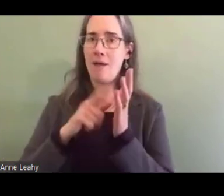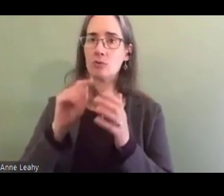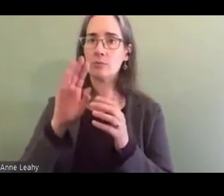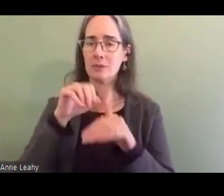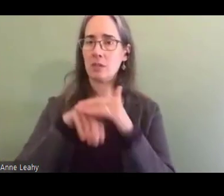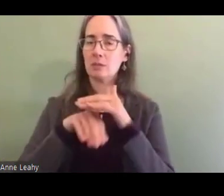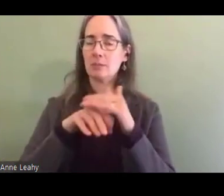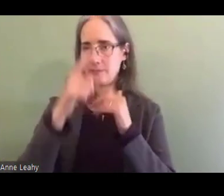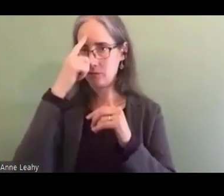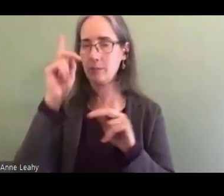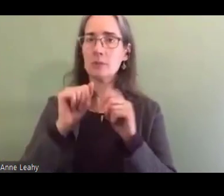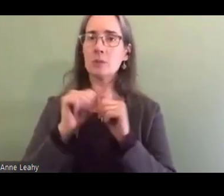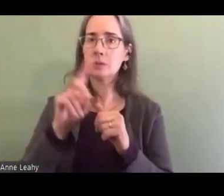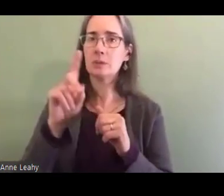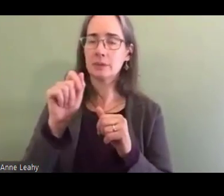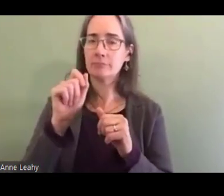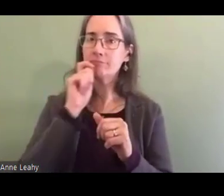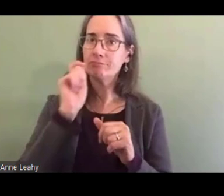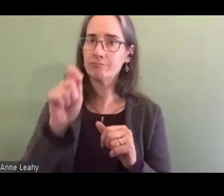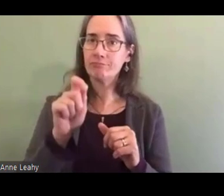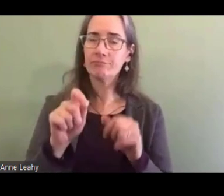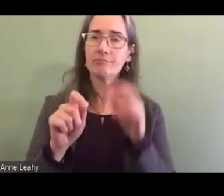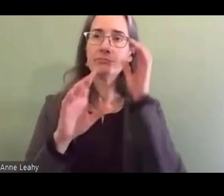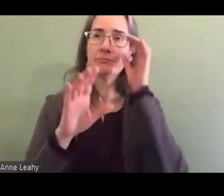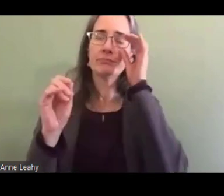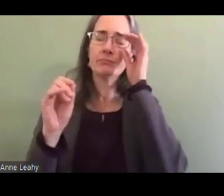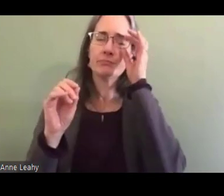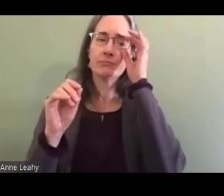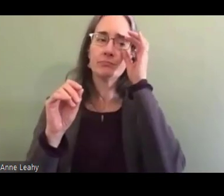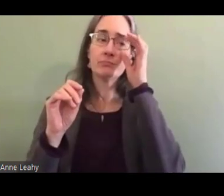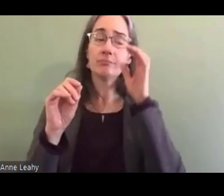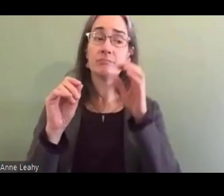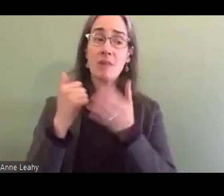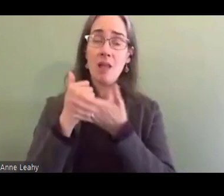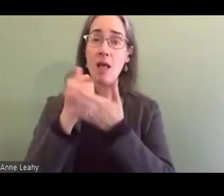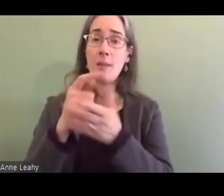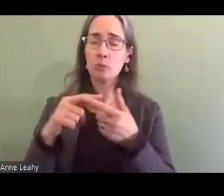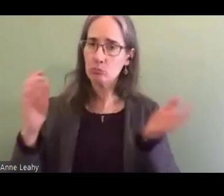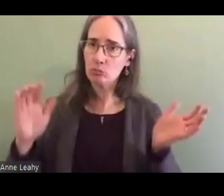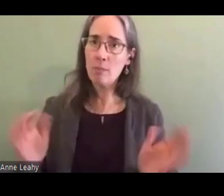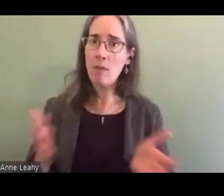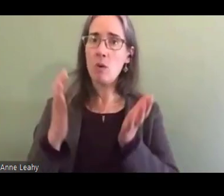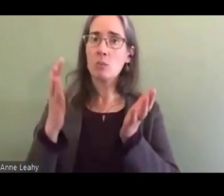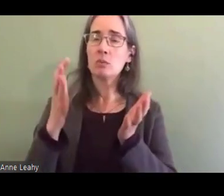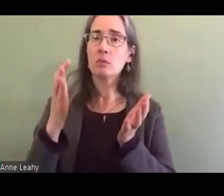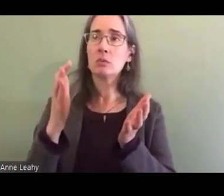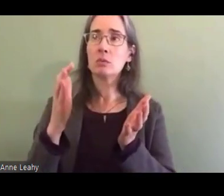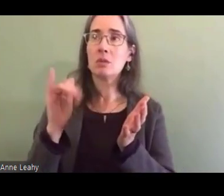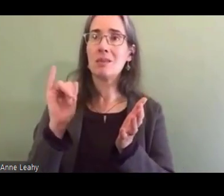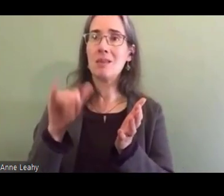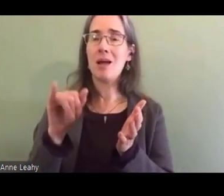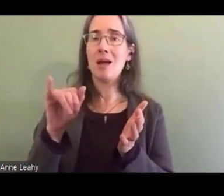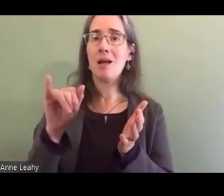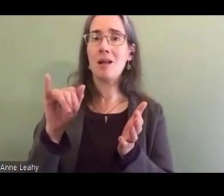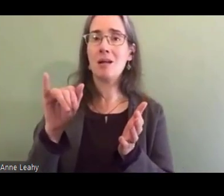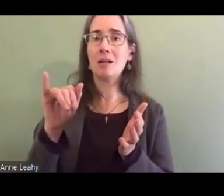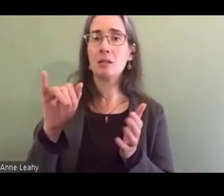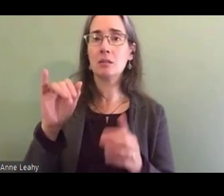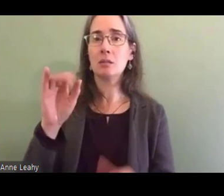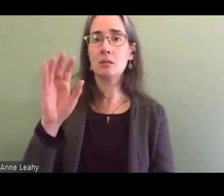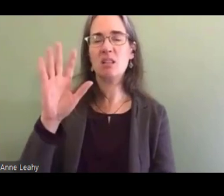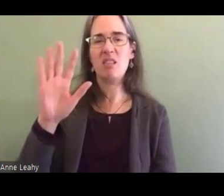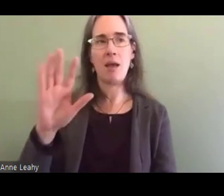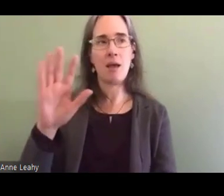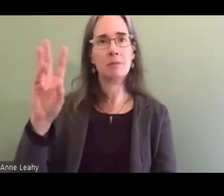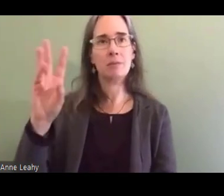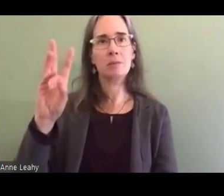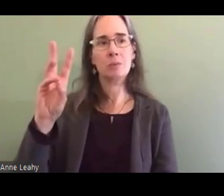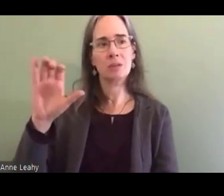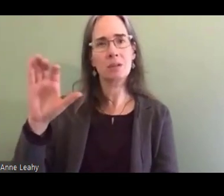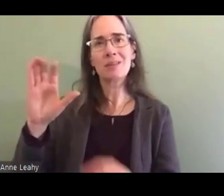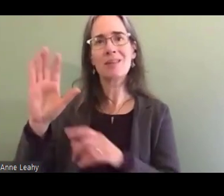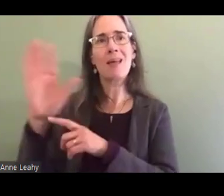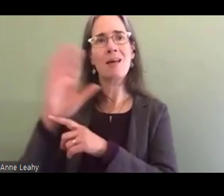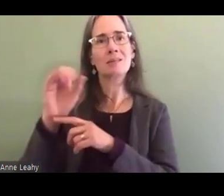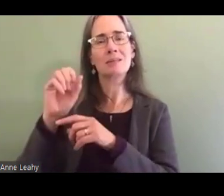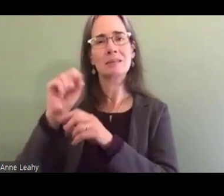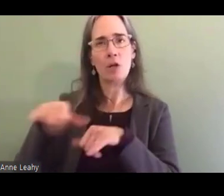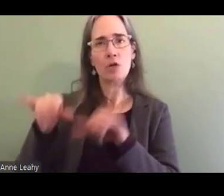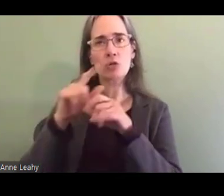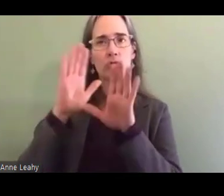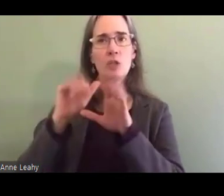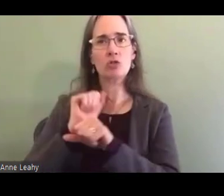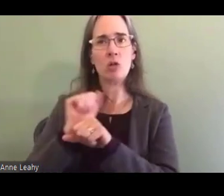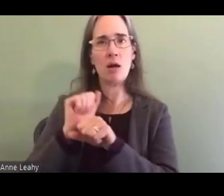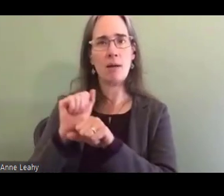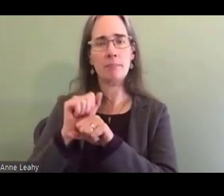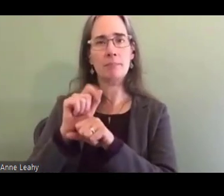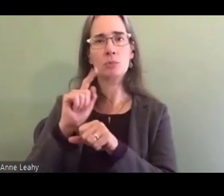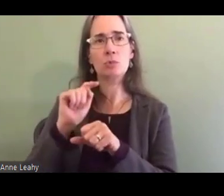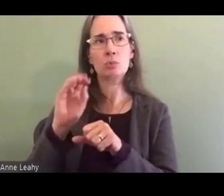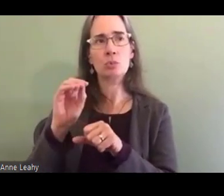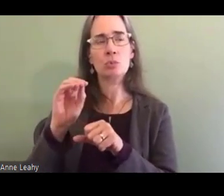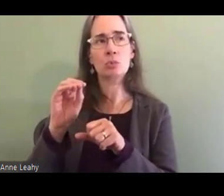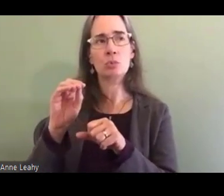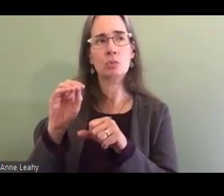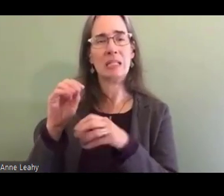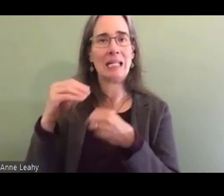And to help promote the WCAG standards which have done a great job of giving people guidance.